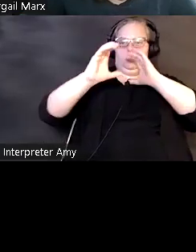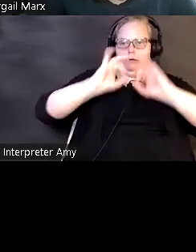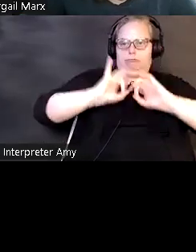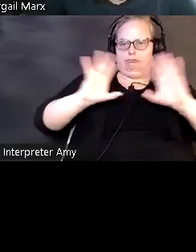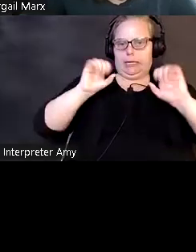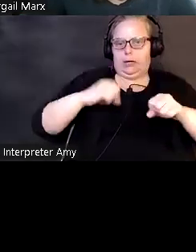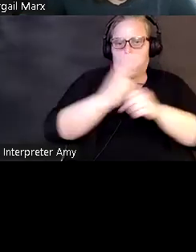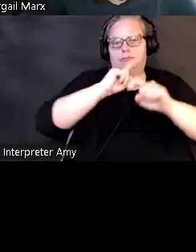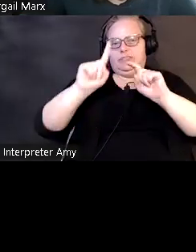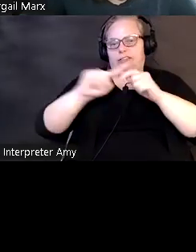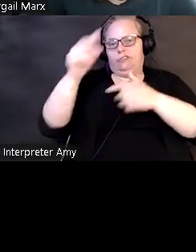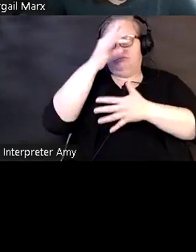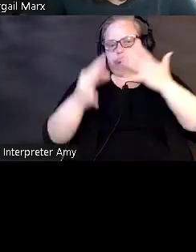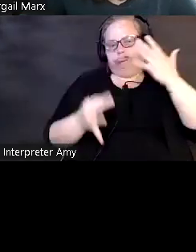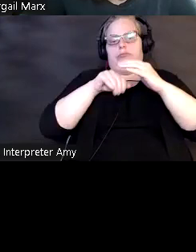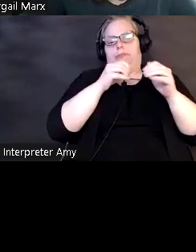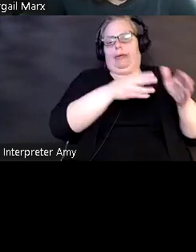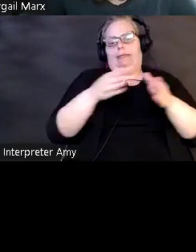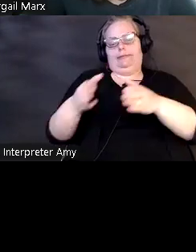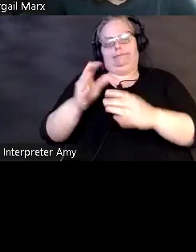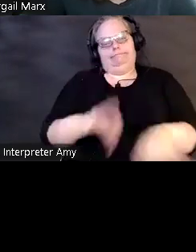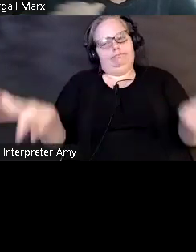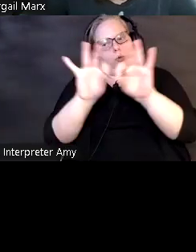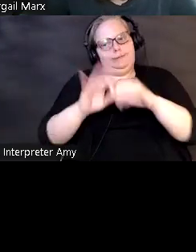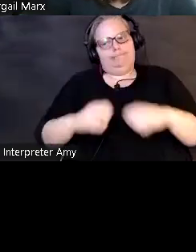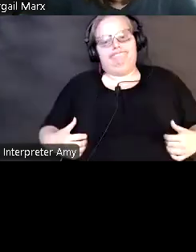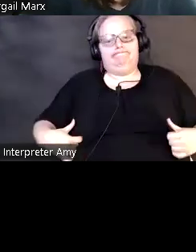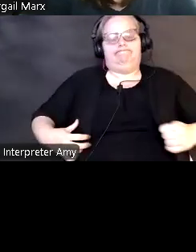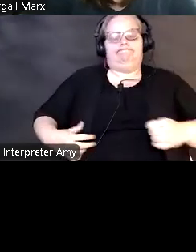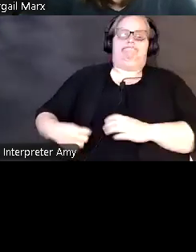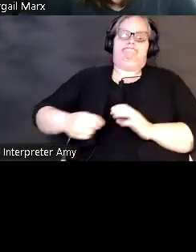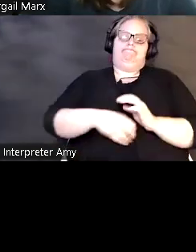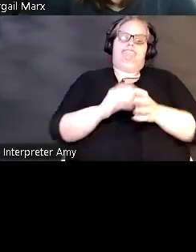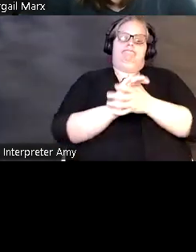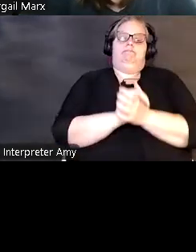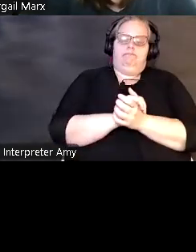access methods is important. So we showed you a lot of